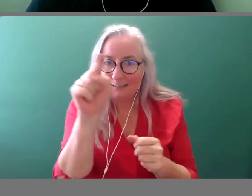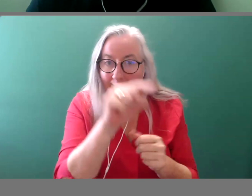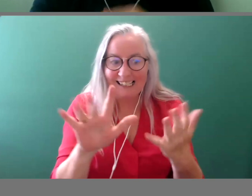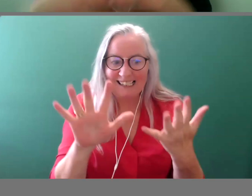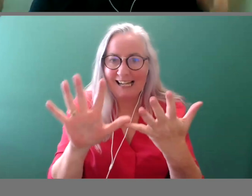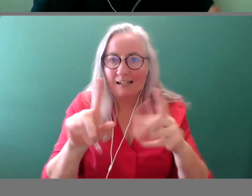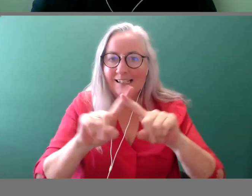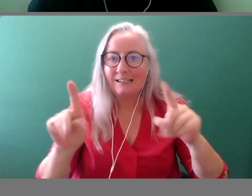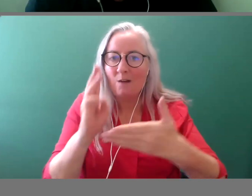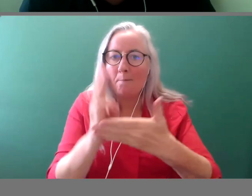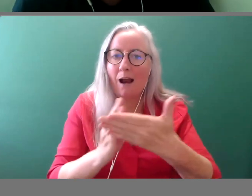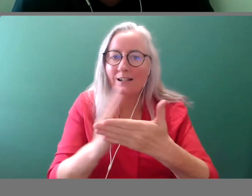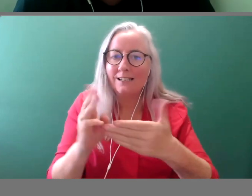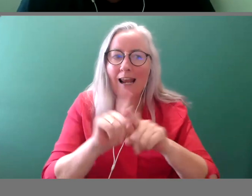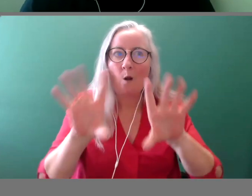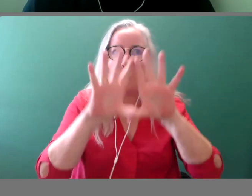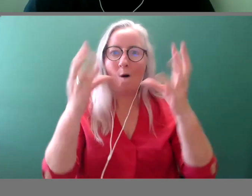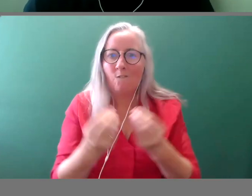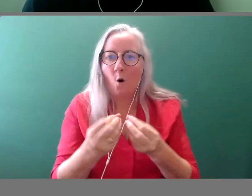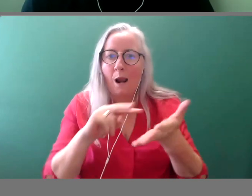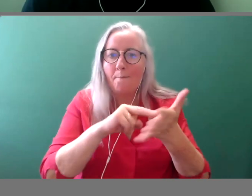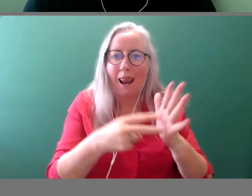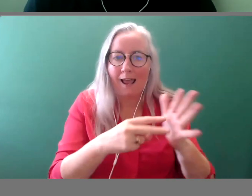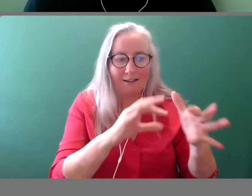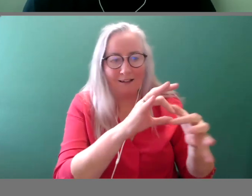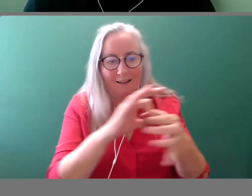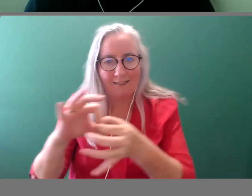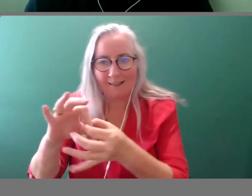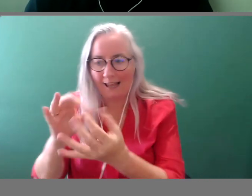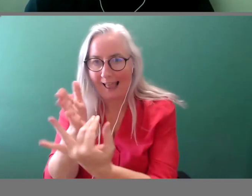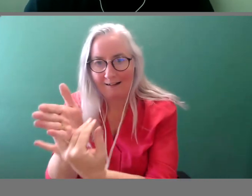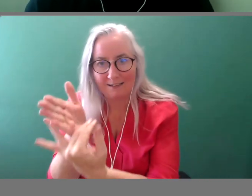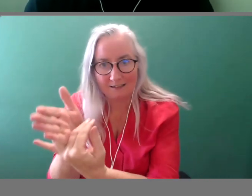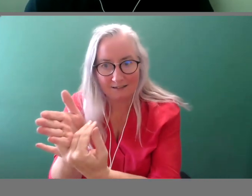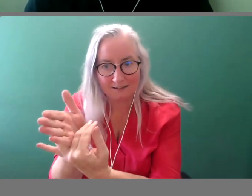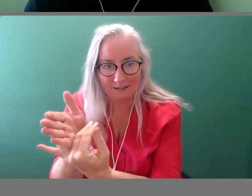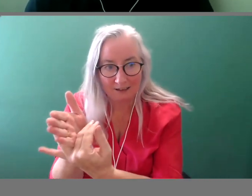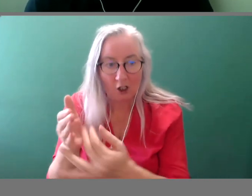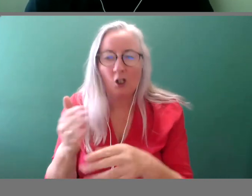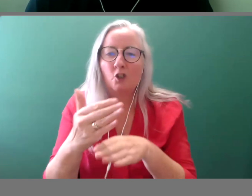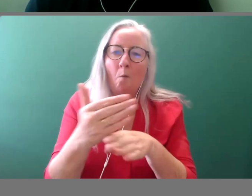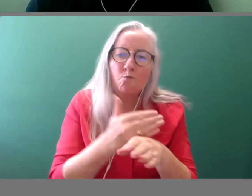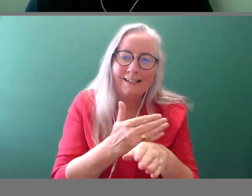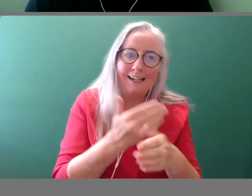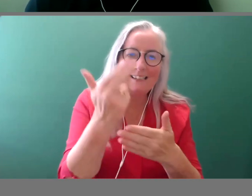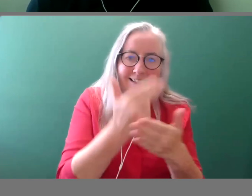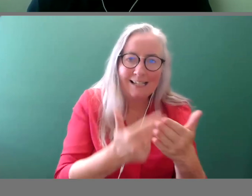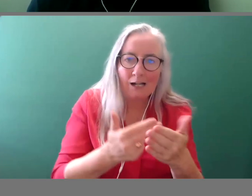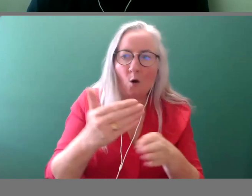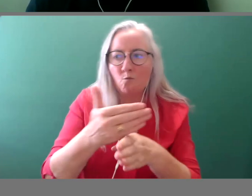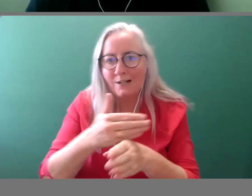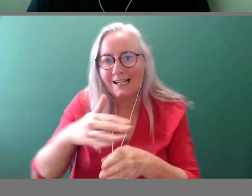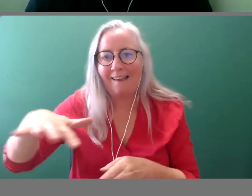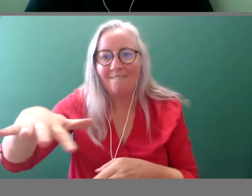it's the overall planning for accessibility. It's the predesign or pre visit information,